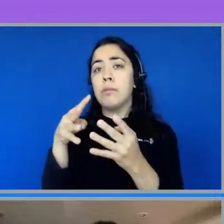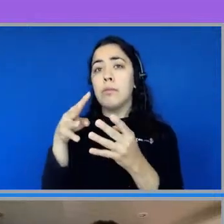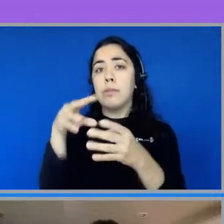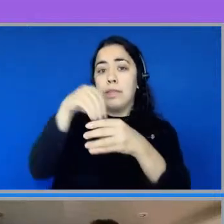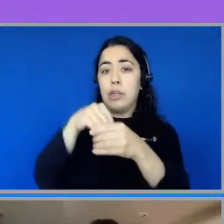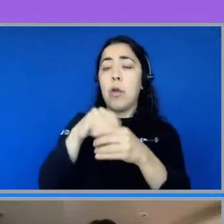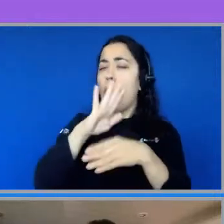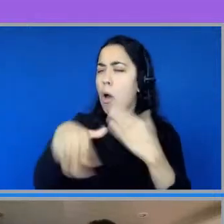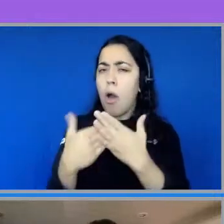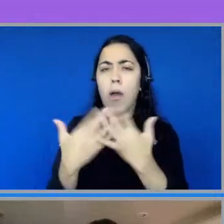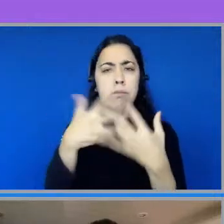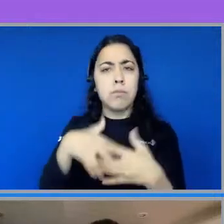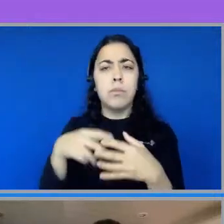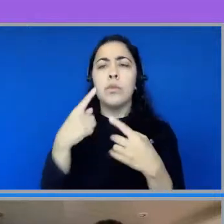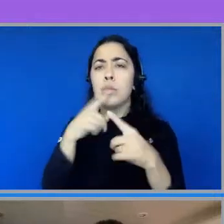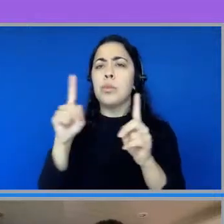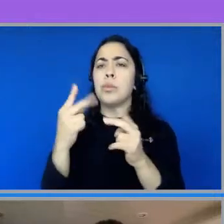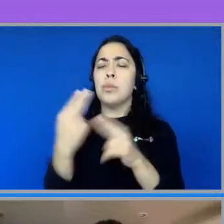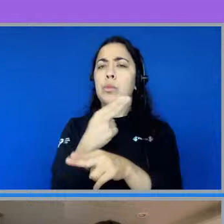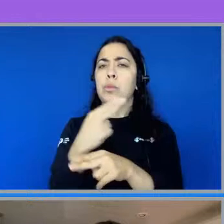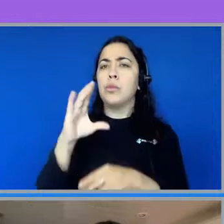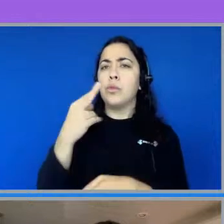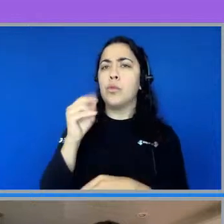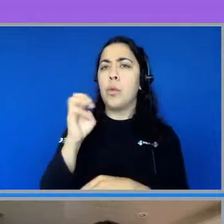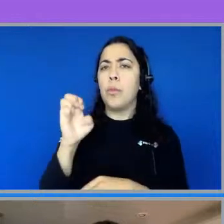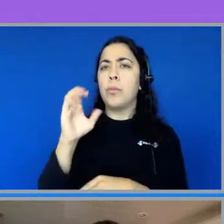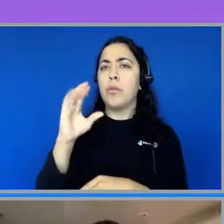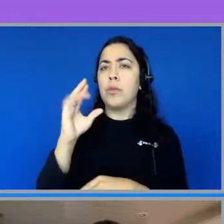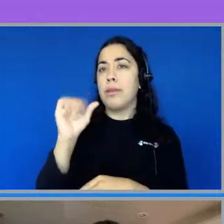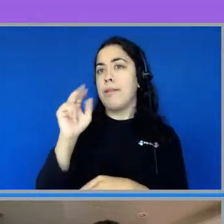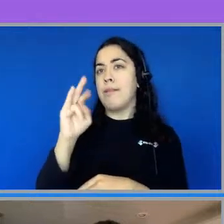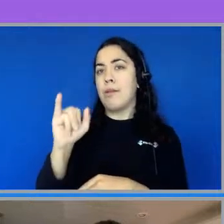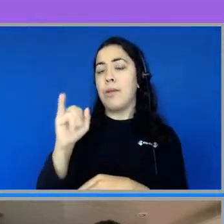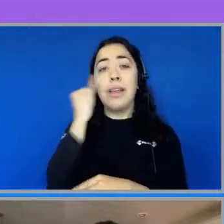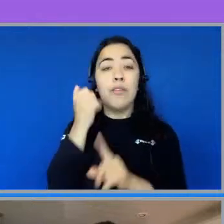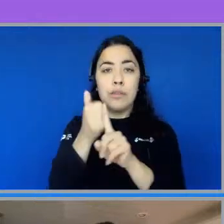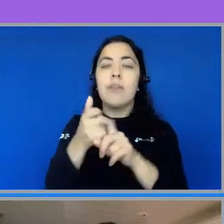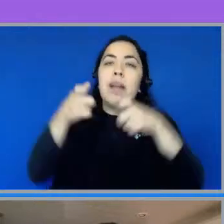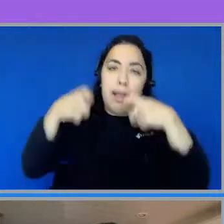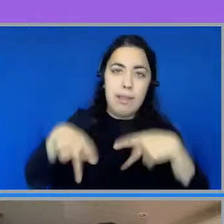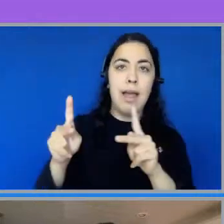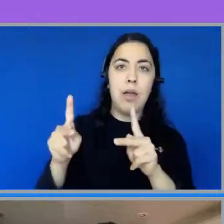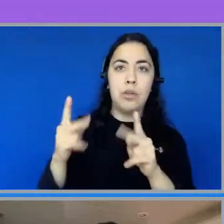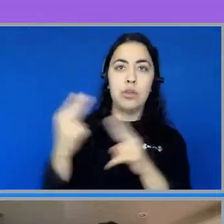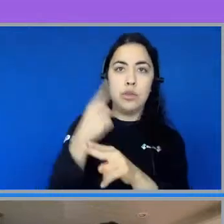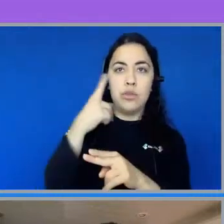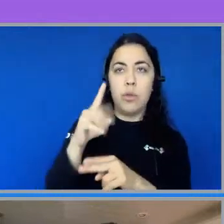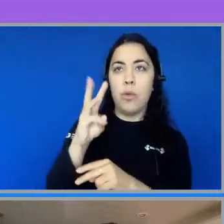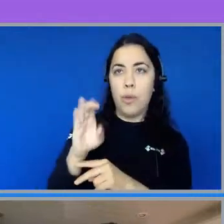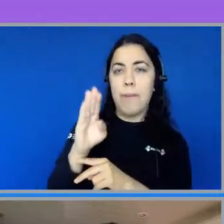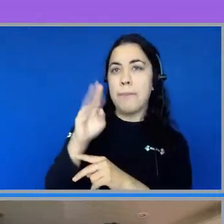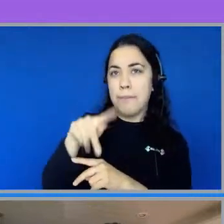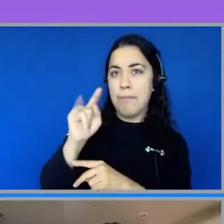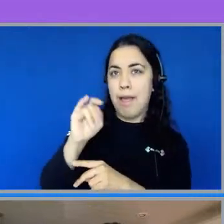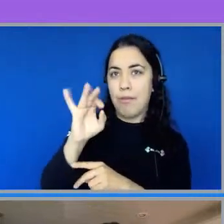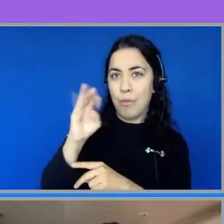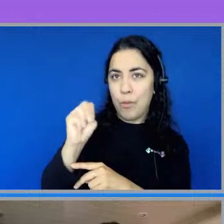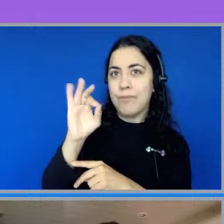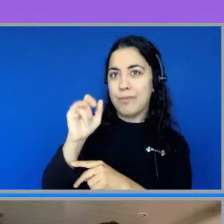work in Chrome Canary as long as you've enabled experimental web platform features. Flags. So the